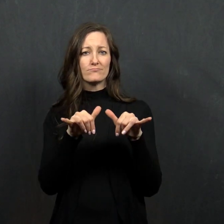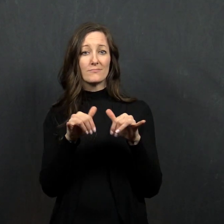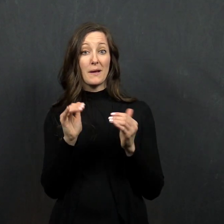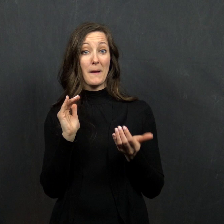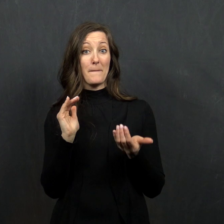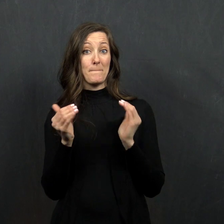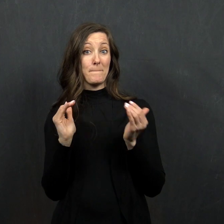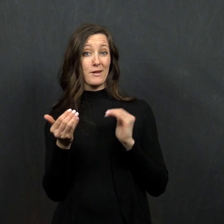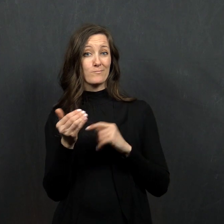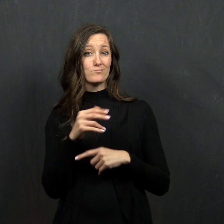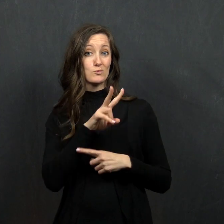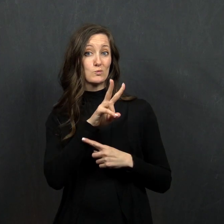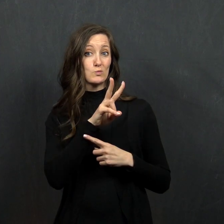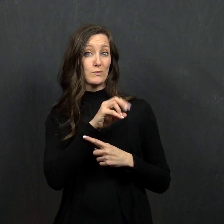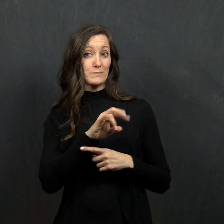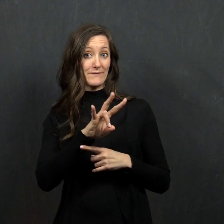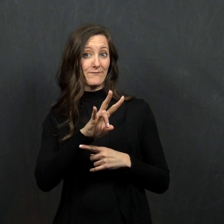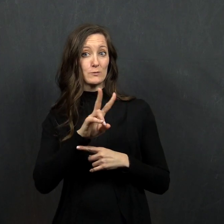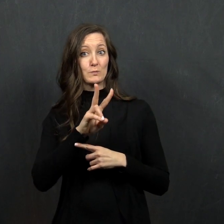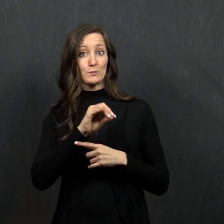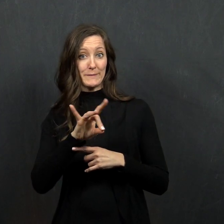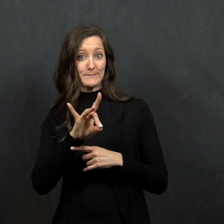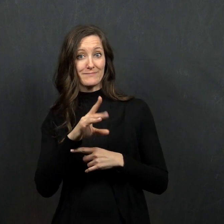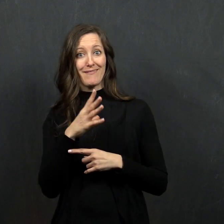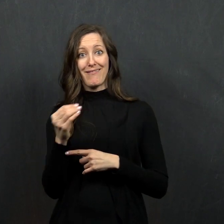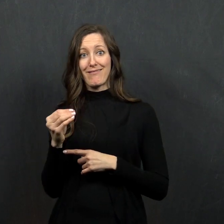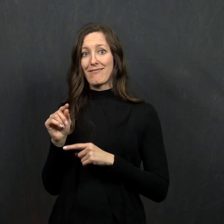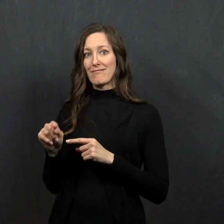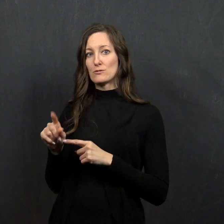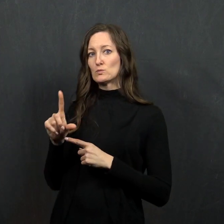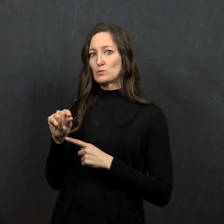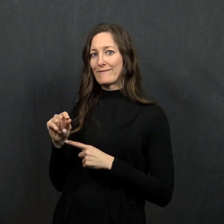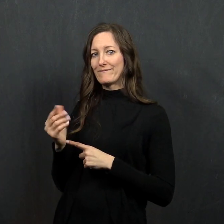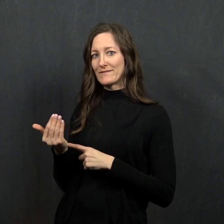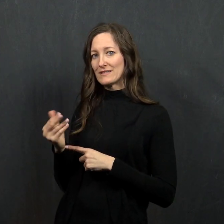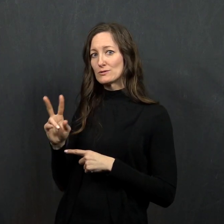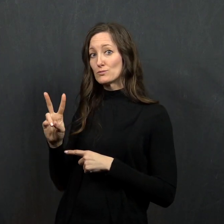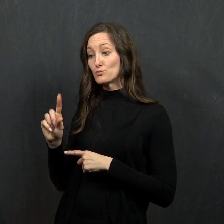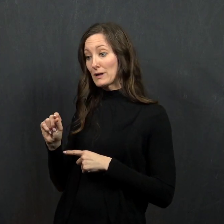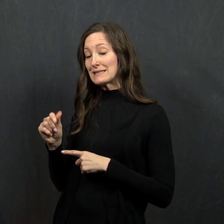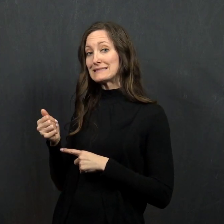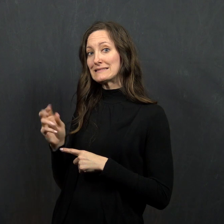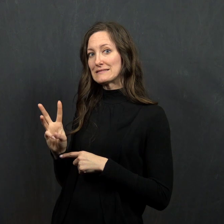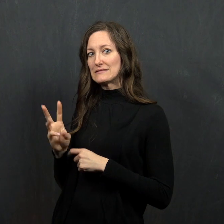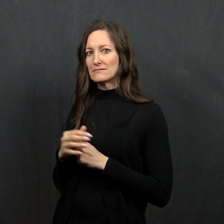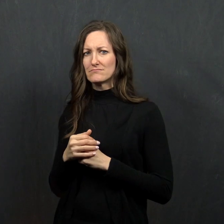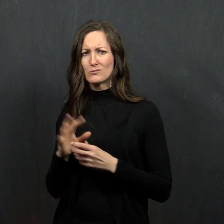Between the academic years of 2007-08 and 2015-16,